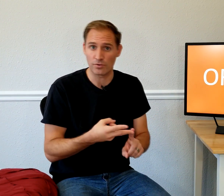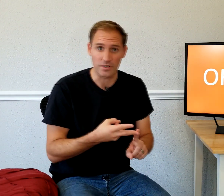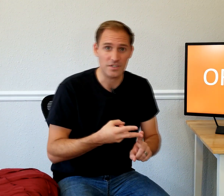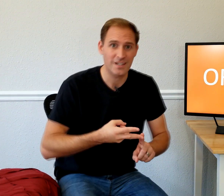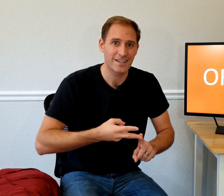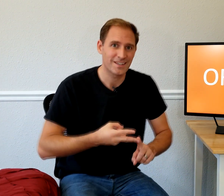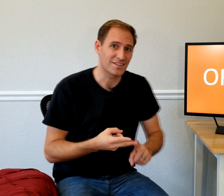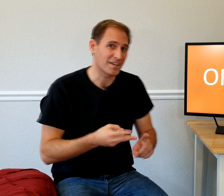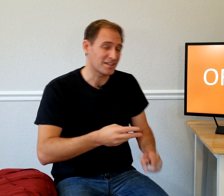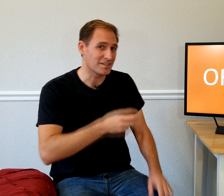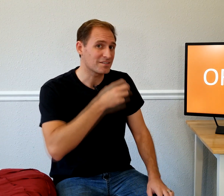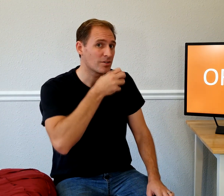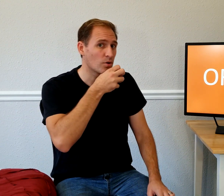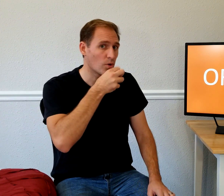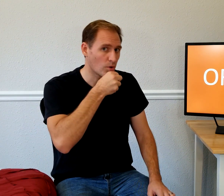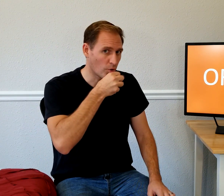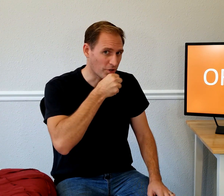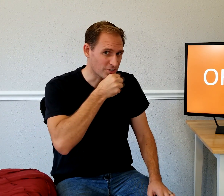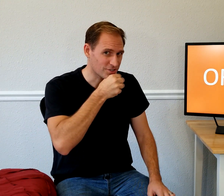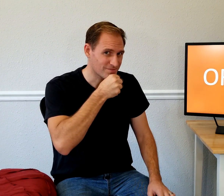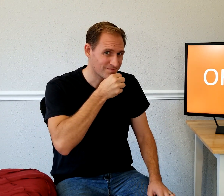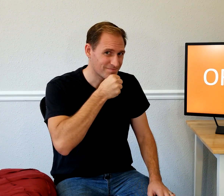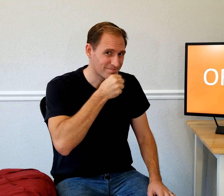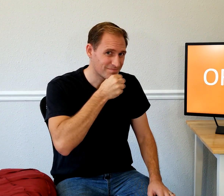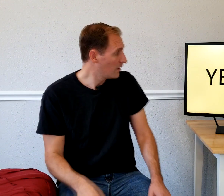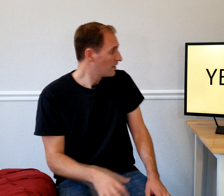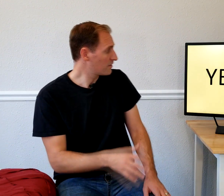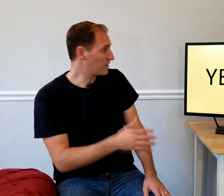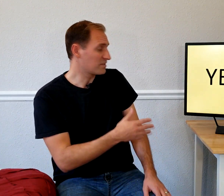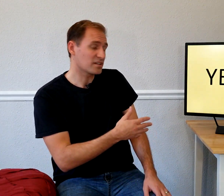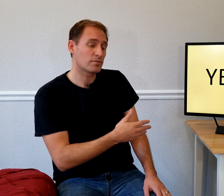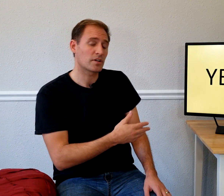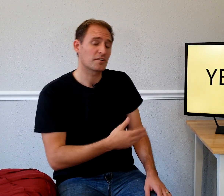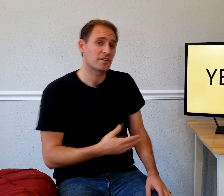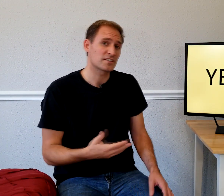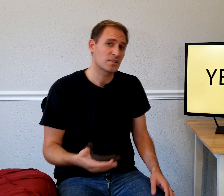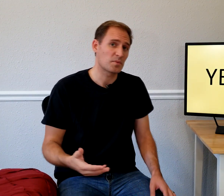orange and the sign is orange. So these next four colors are actually gonna be